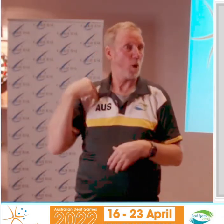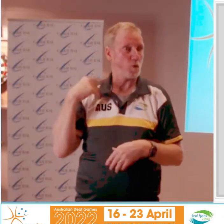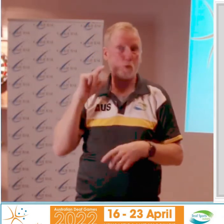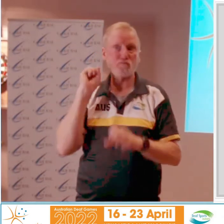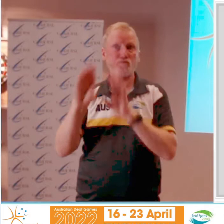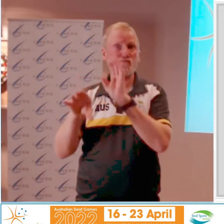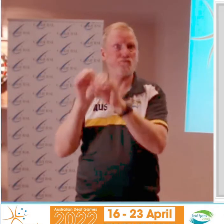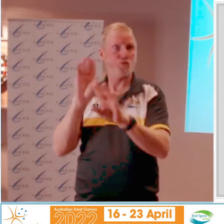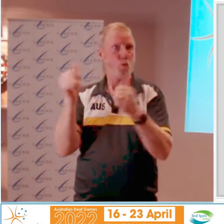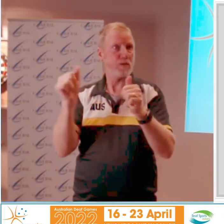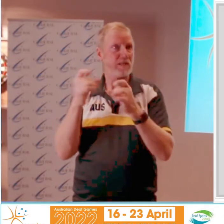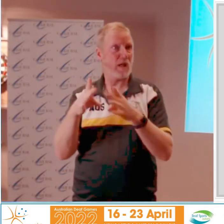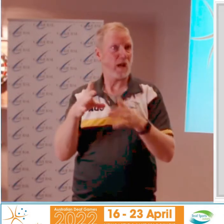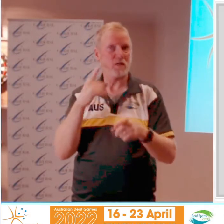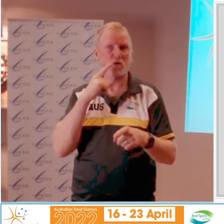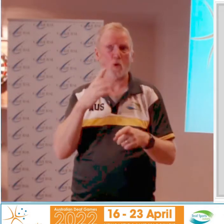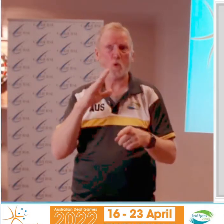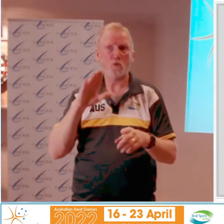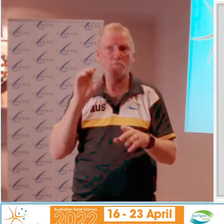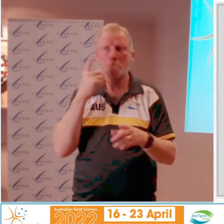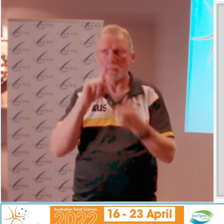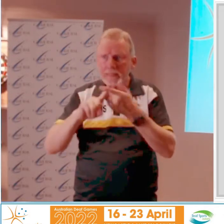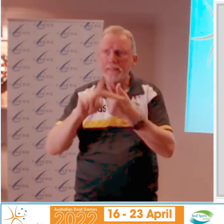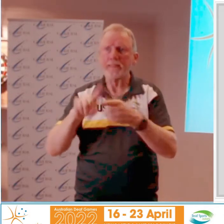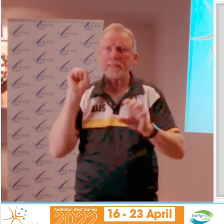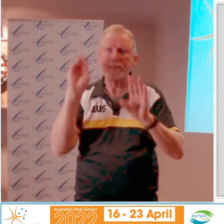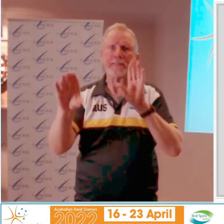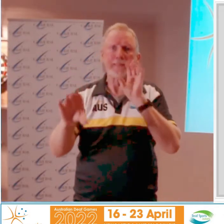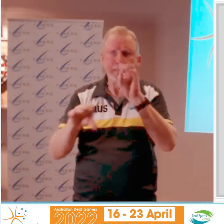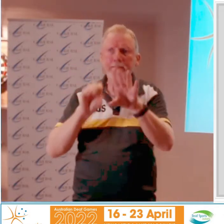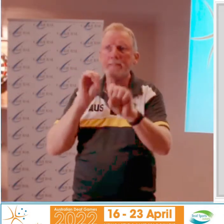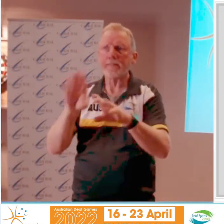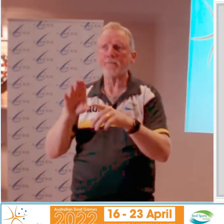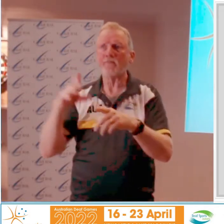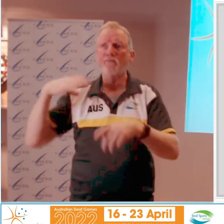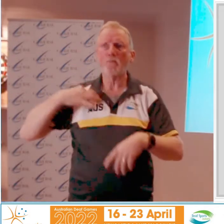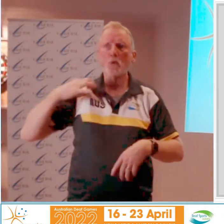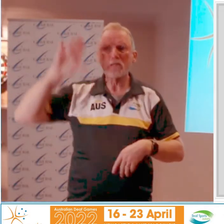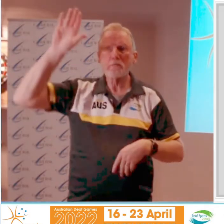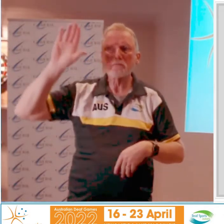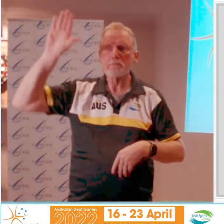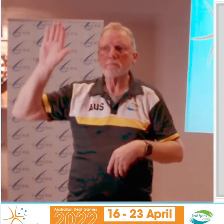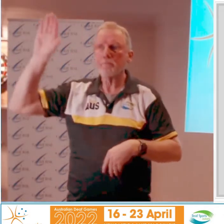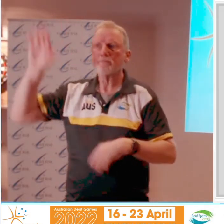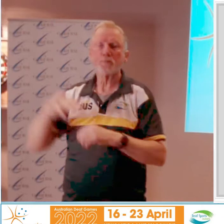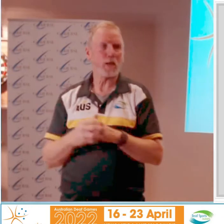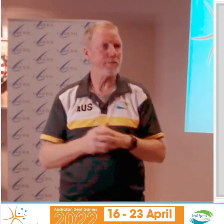a couple of months ago so you can already go on this and fill in that form if you like if you want